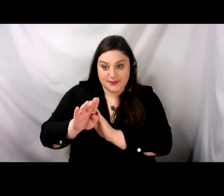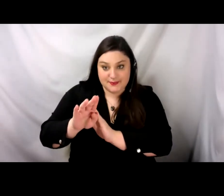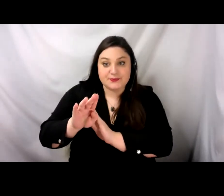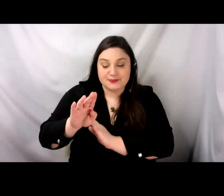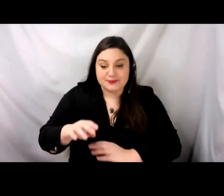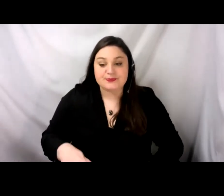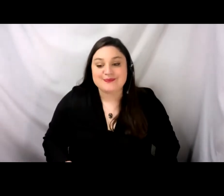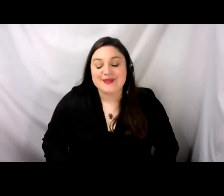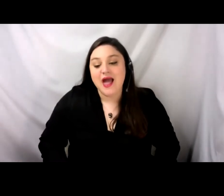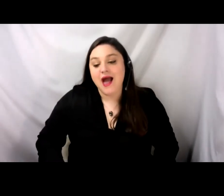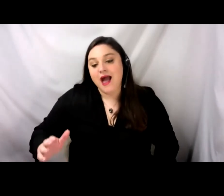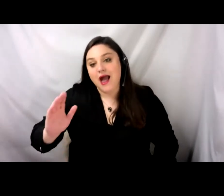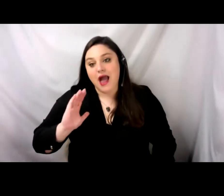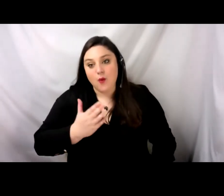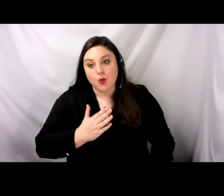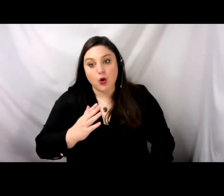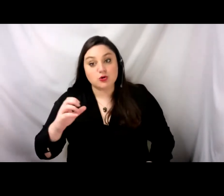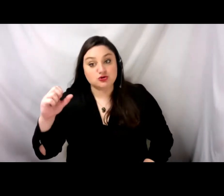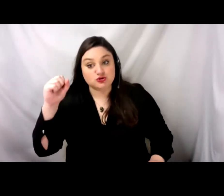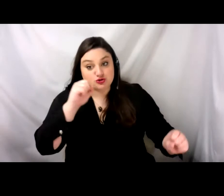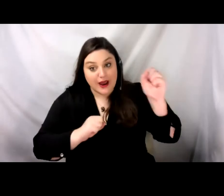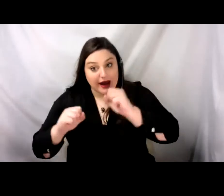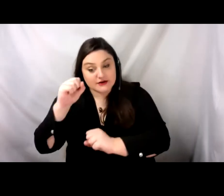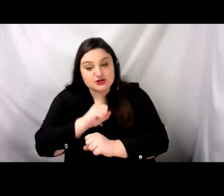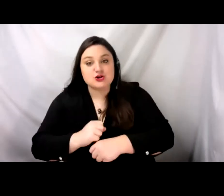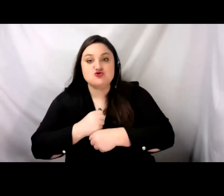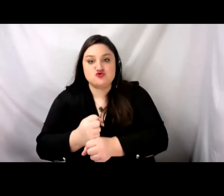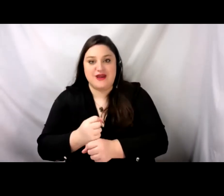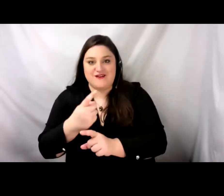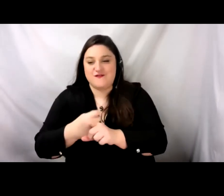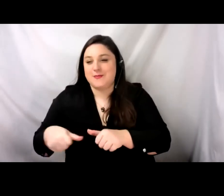scientists at the CDC health department